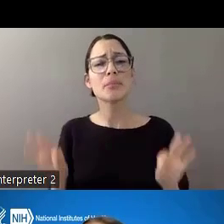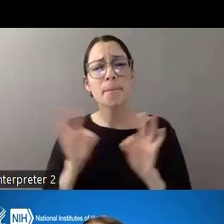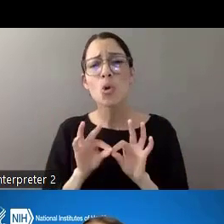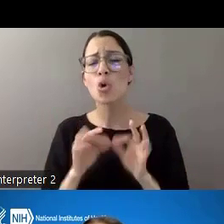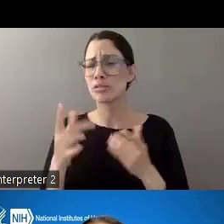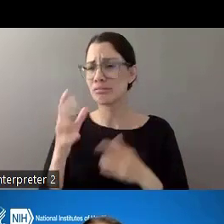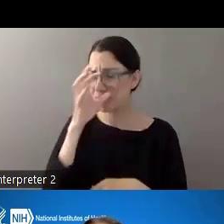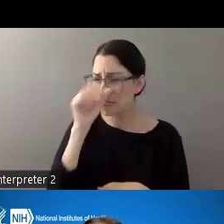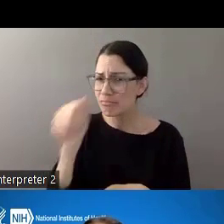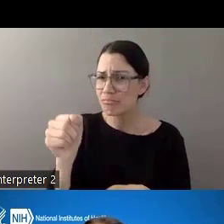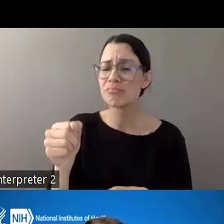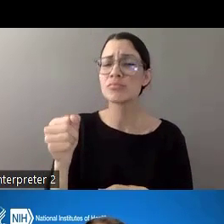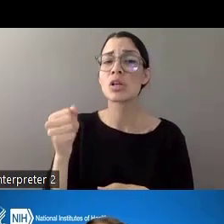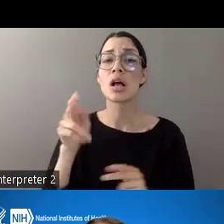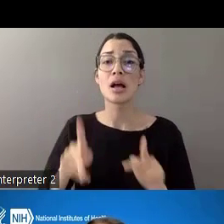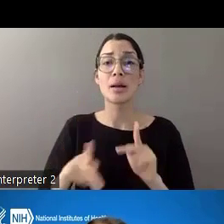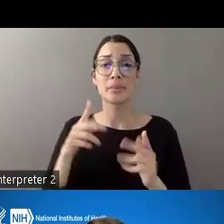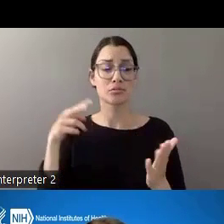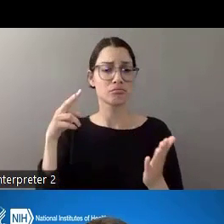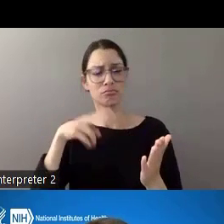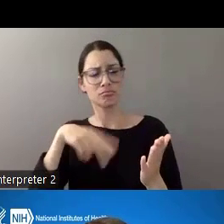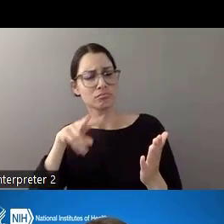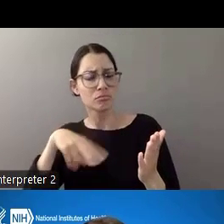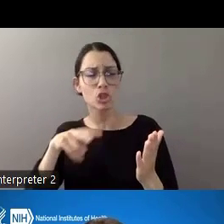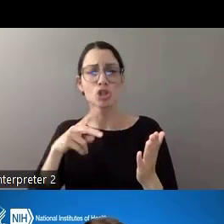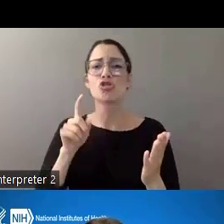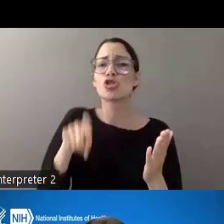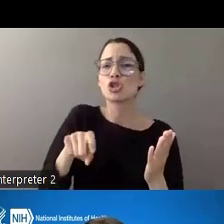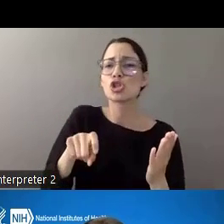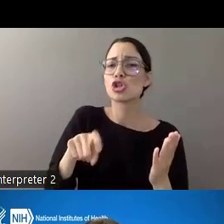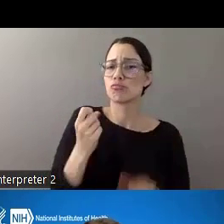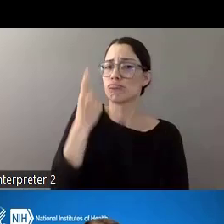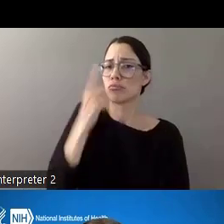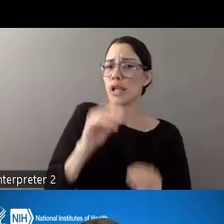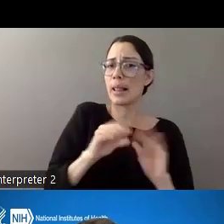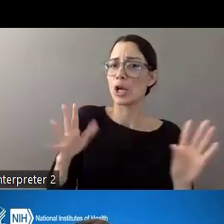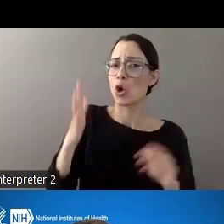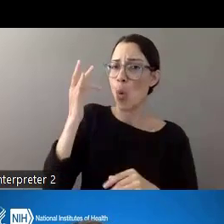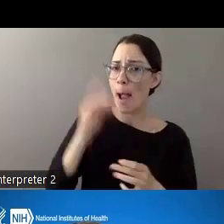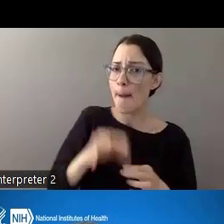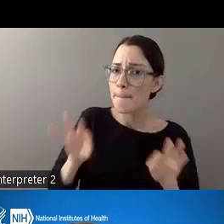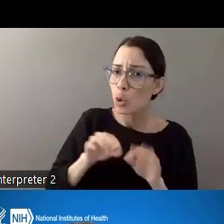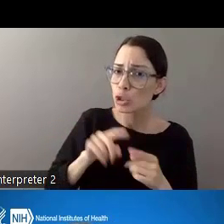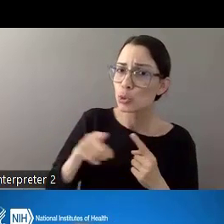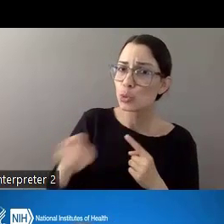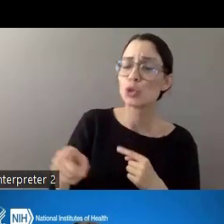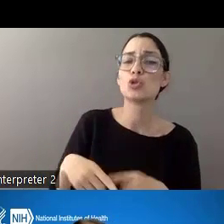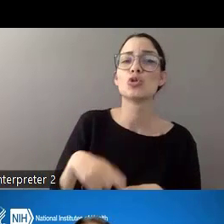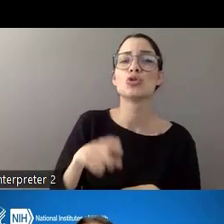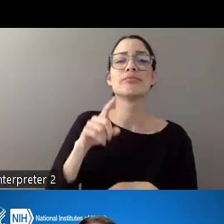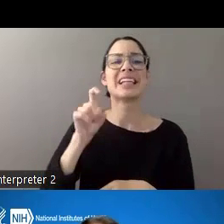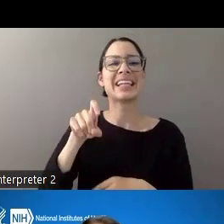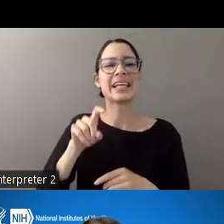A reviewer should be able to tell why you want to do it and why it's important. So, you need a clear hypothesis. It should be well justified.